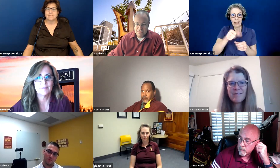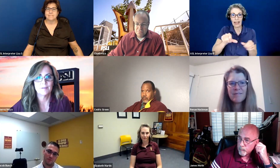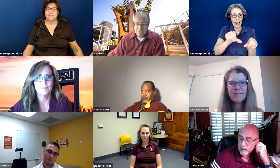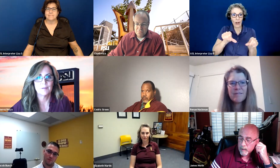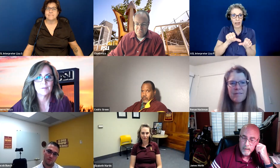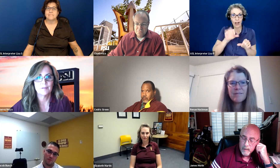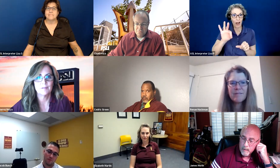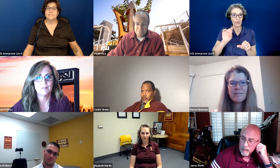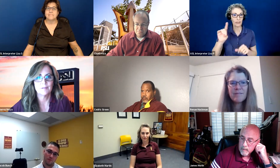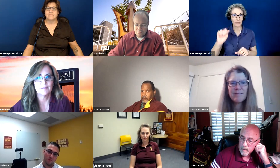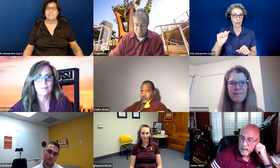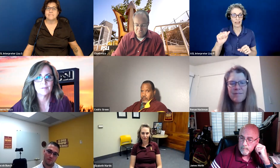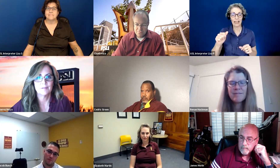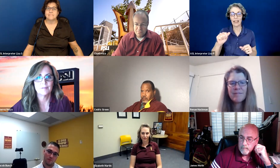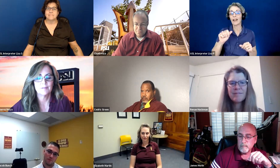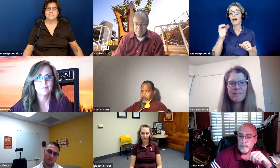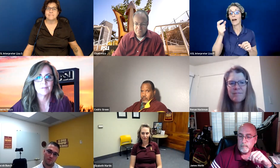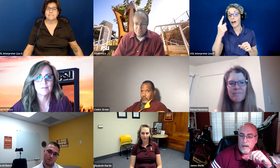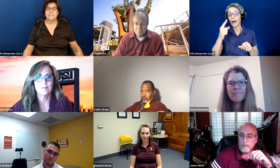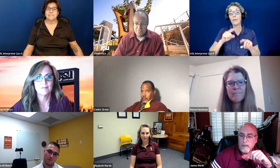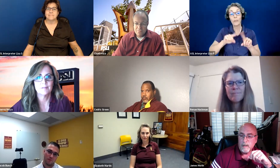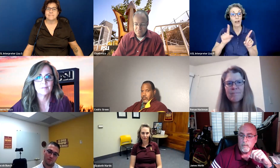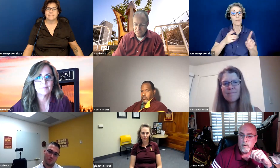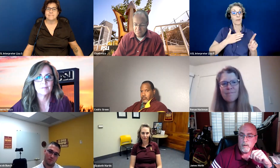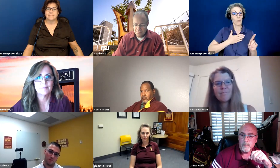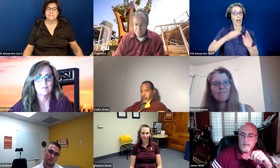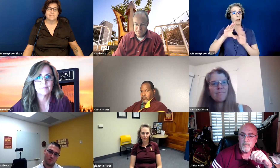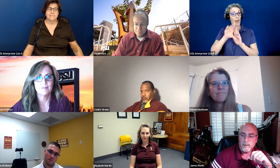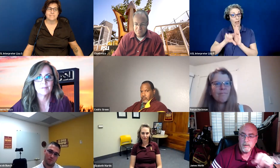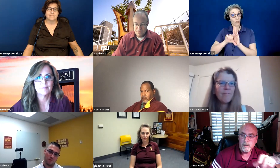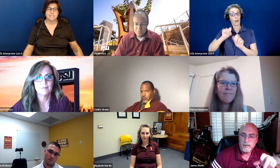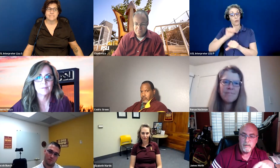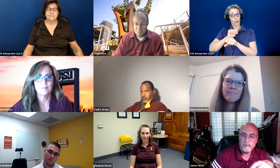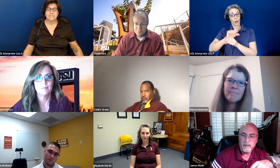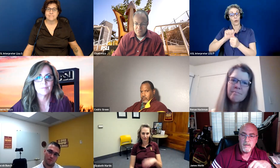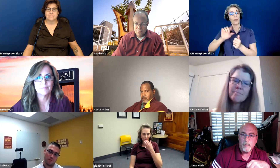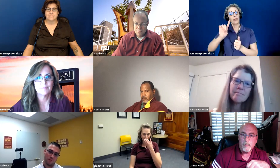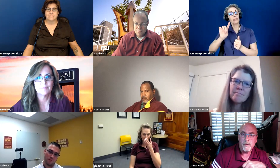Although my background with working with disabled children and some adults went back to when